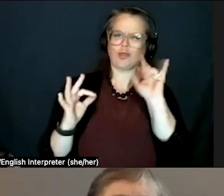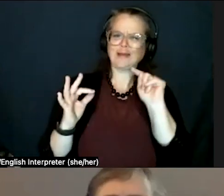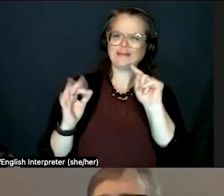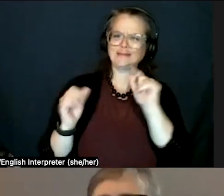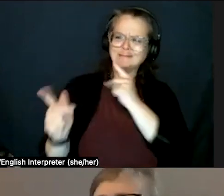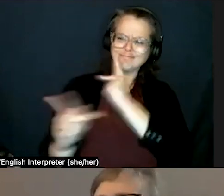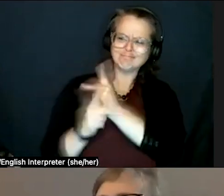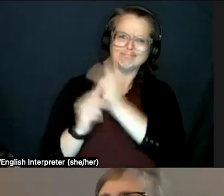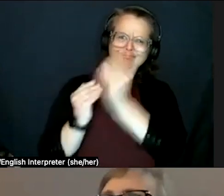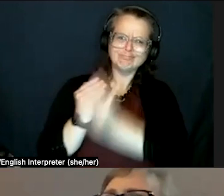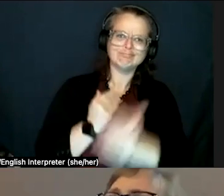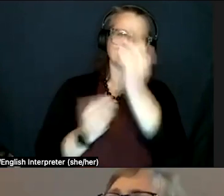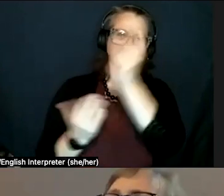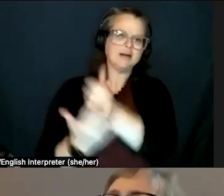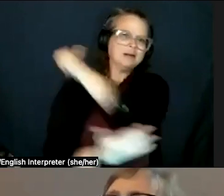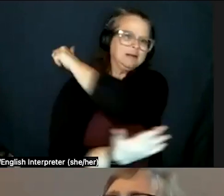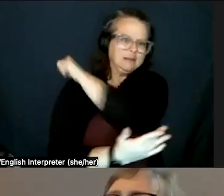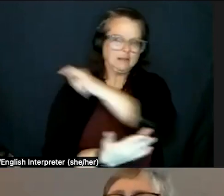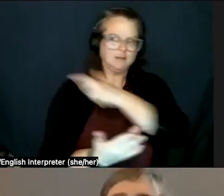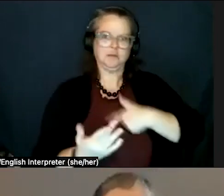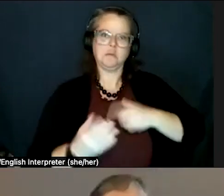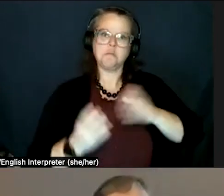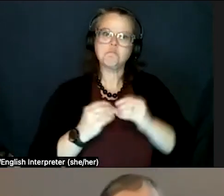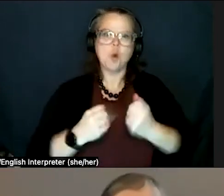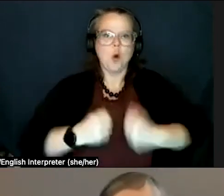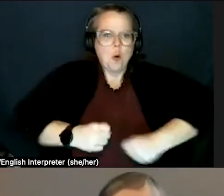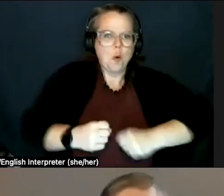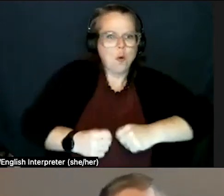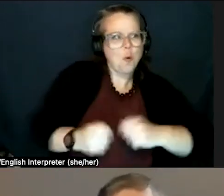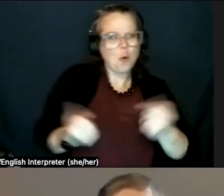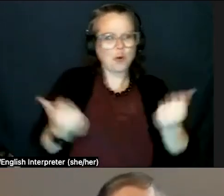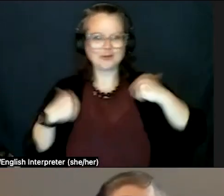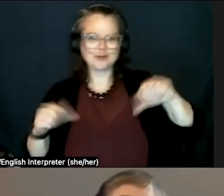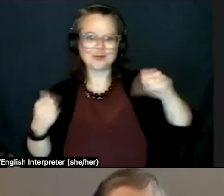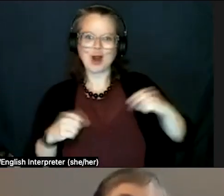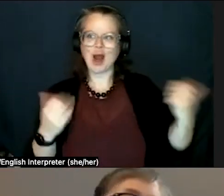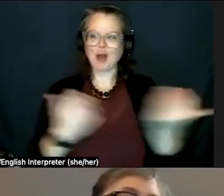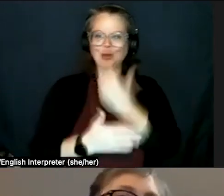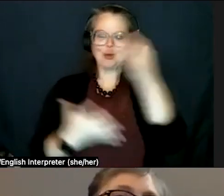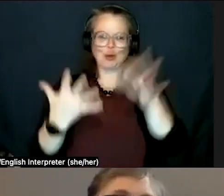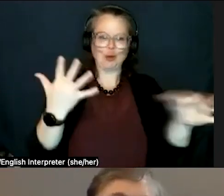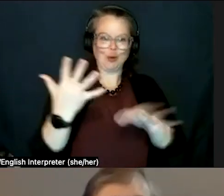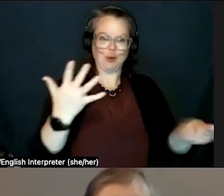recently at Orca, but now, you know, as we head towards the holidays and sales activity starts to